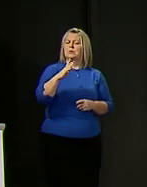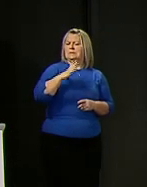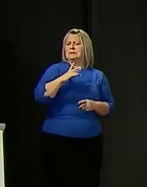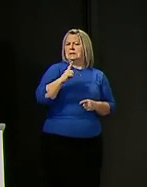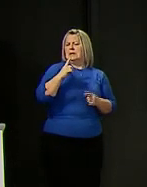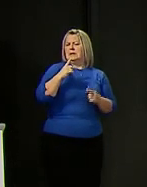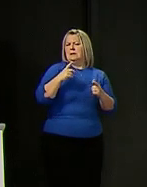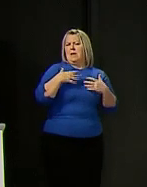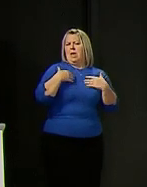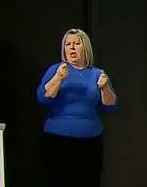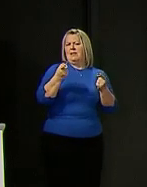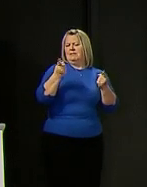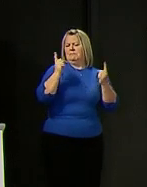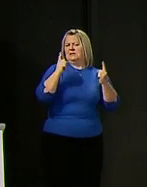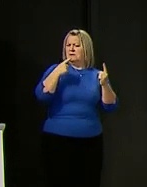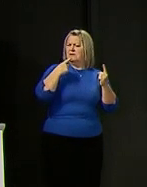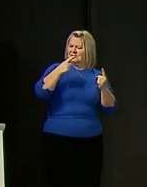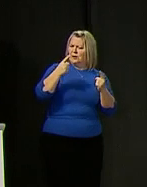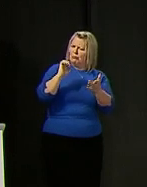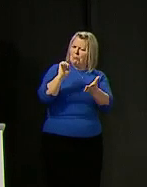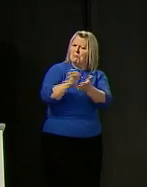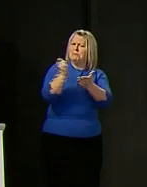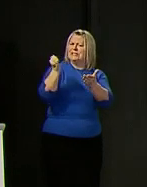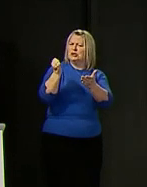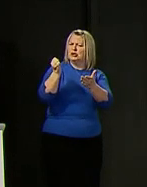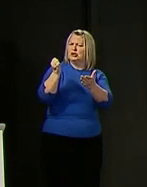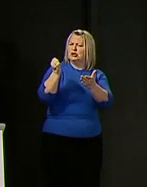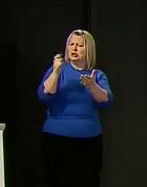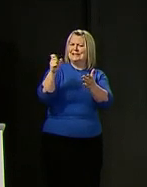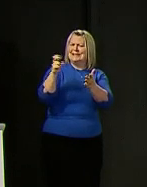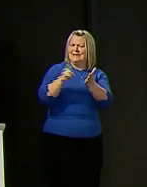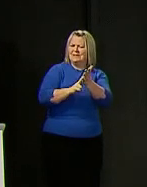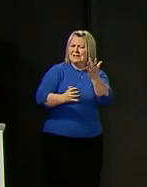about the number of virus cases in care homes later that same week which